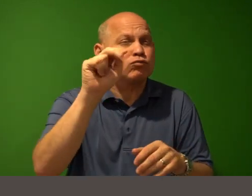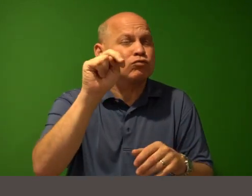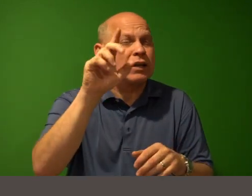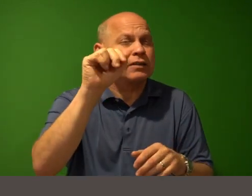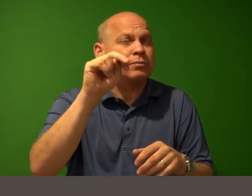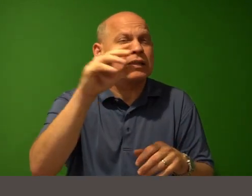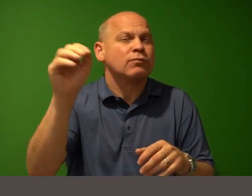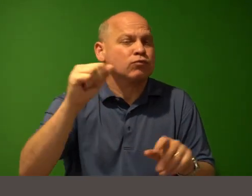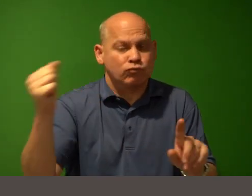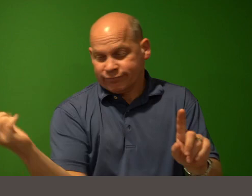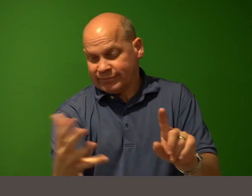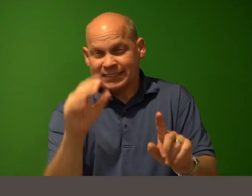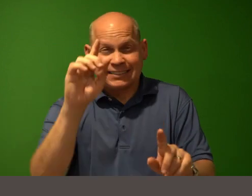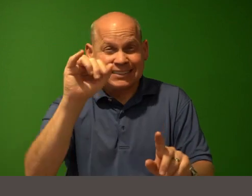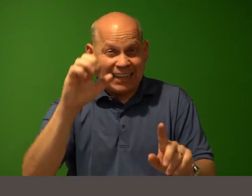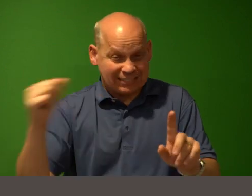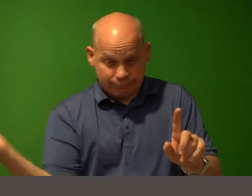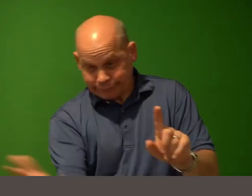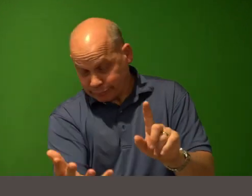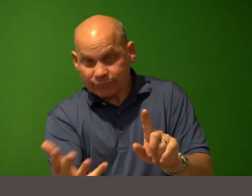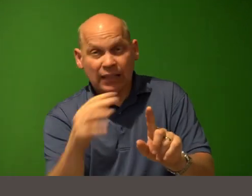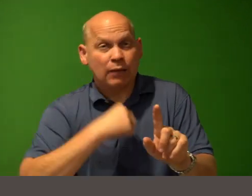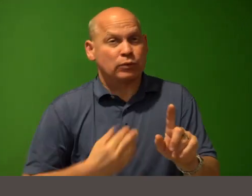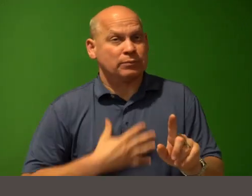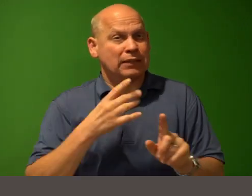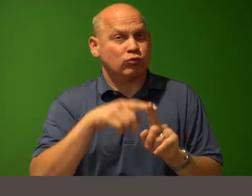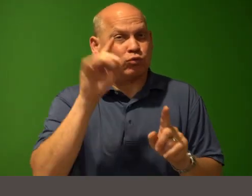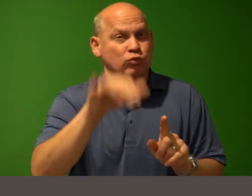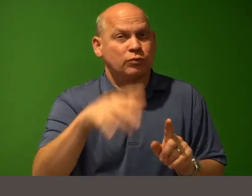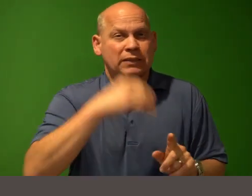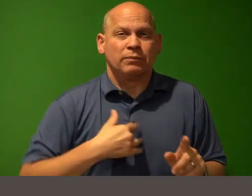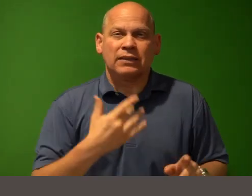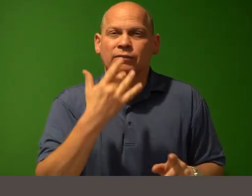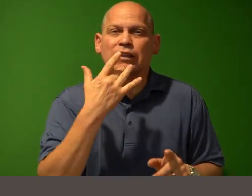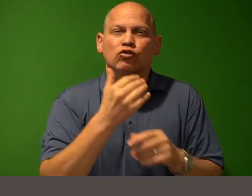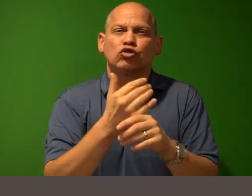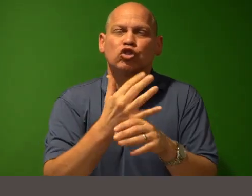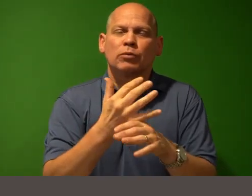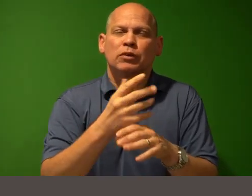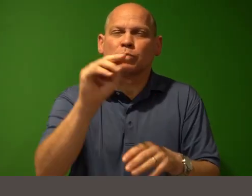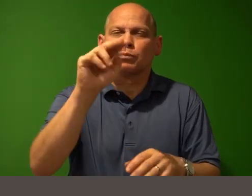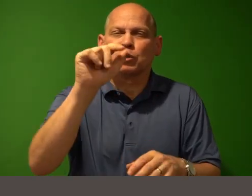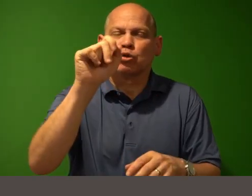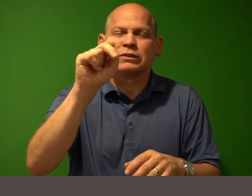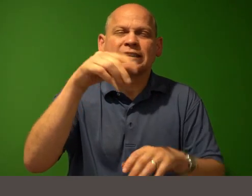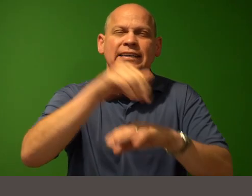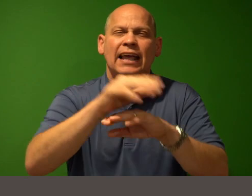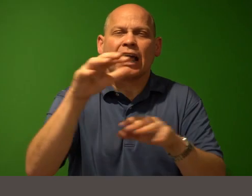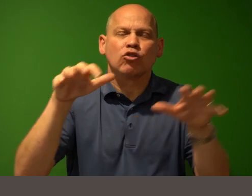I was inspired to do this by my favorite German mutant, Nightcrawler from the X-Men.